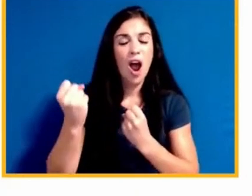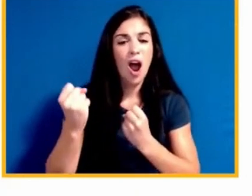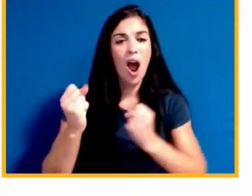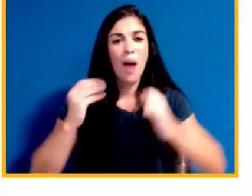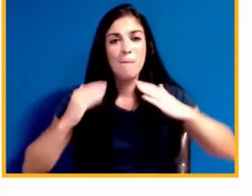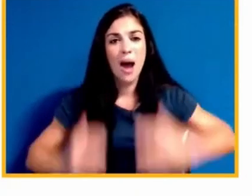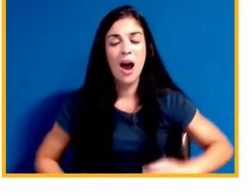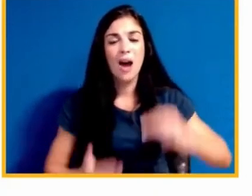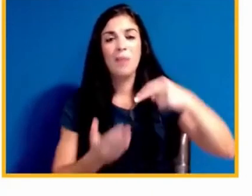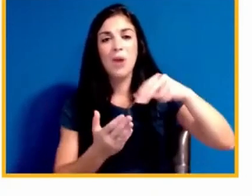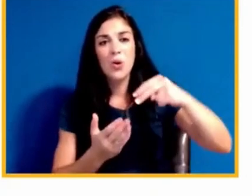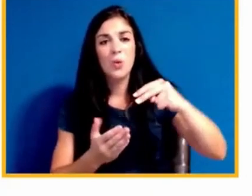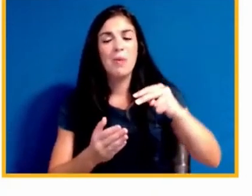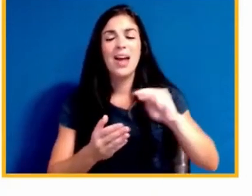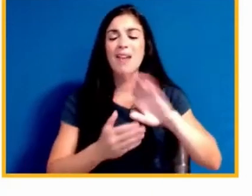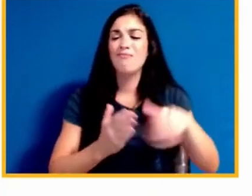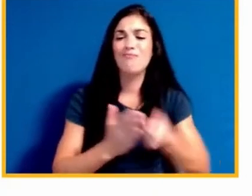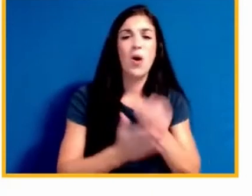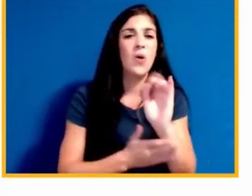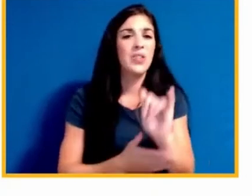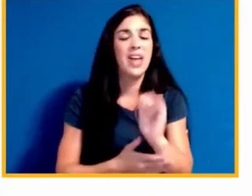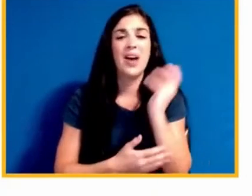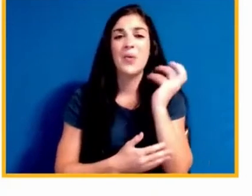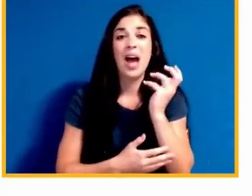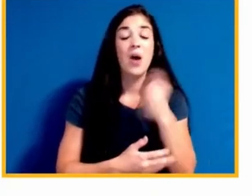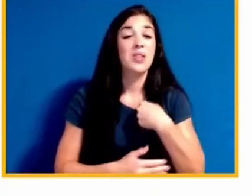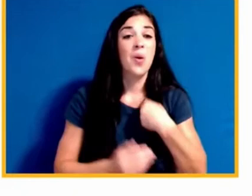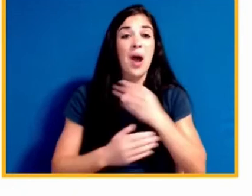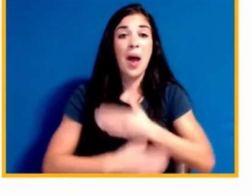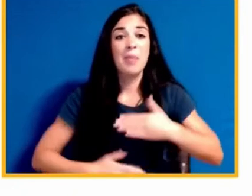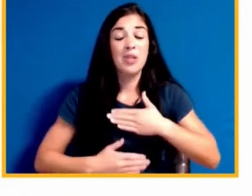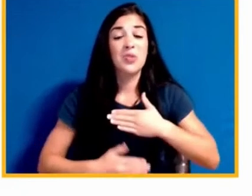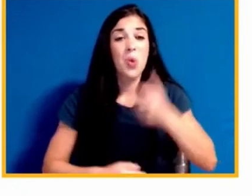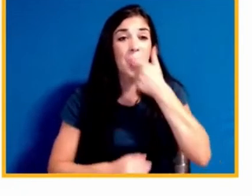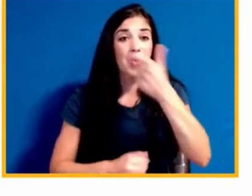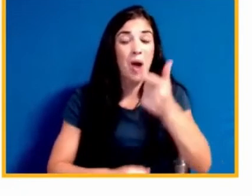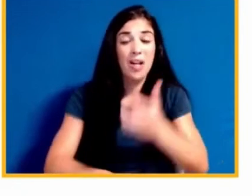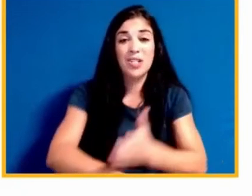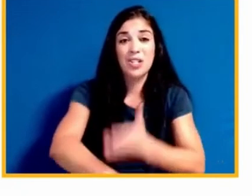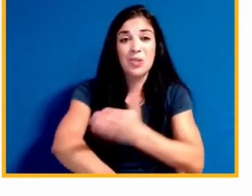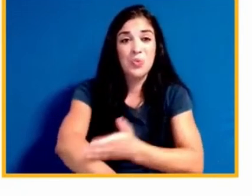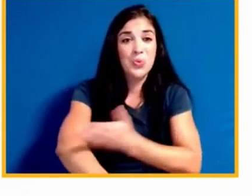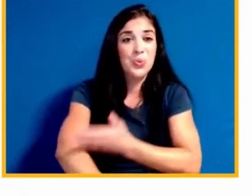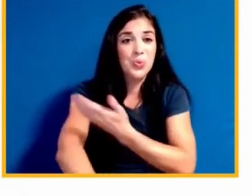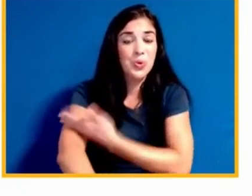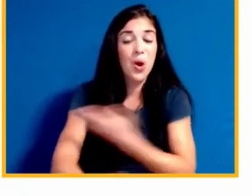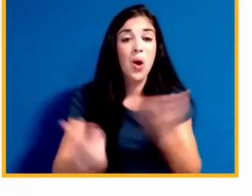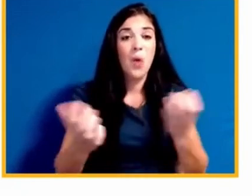all of that. Honestly I just, I'm enjoying watching you grow into this and I want to see what happens